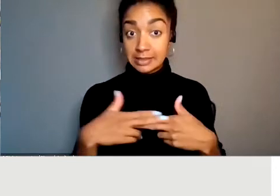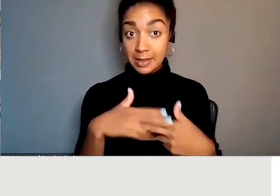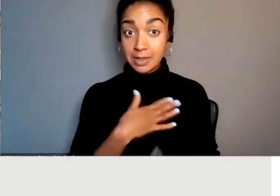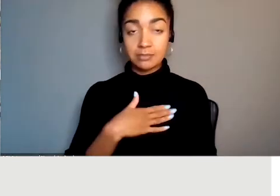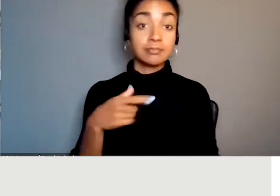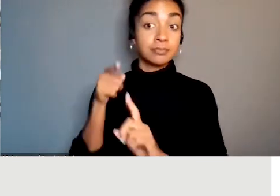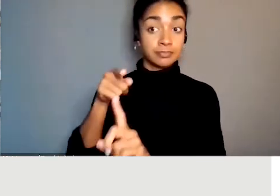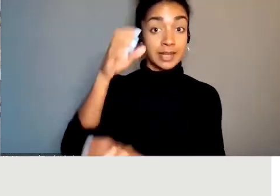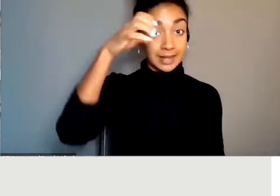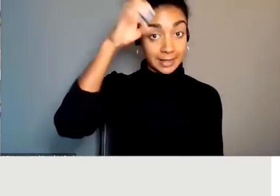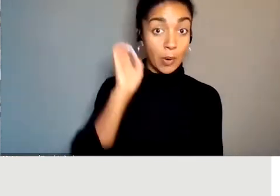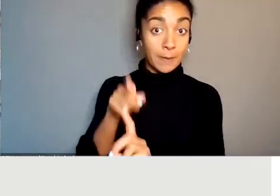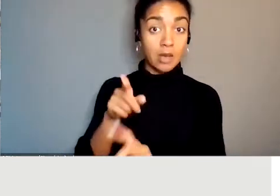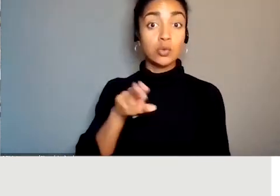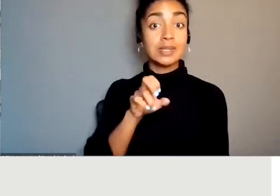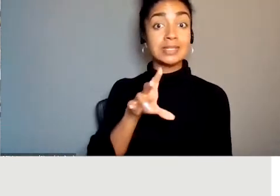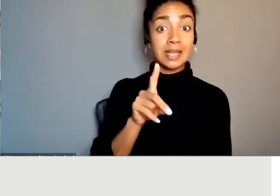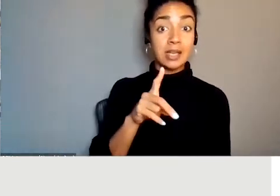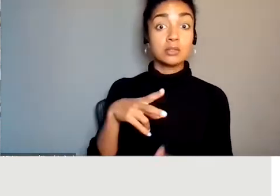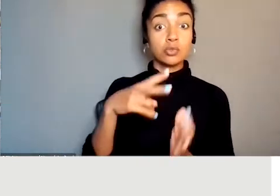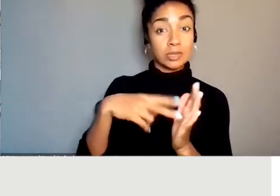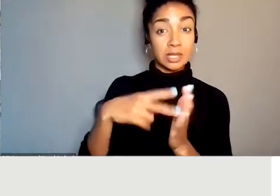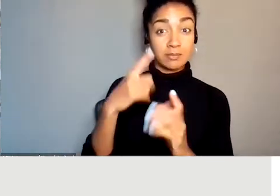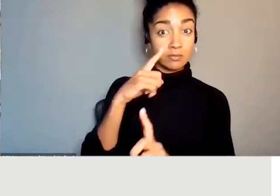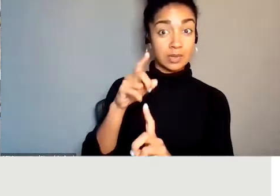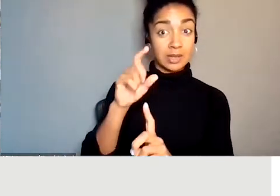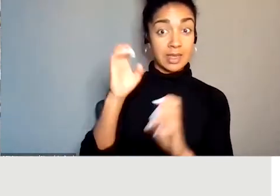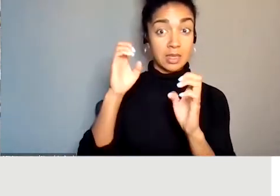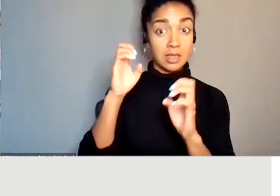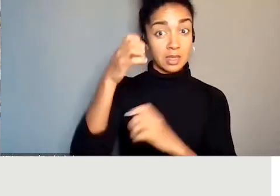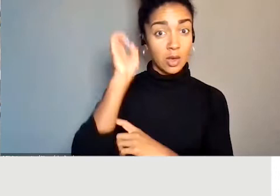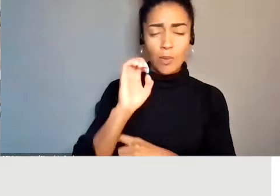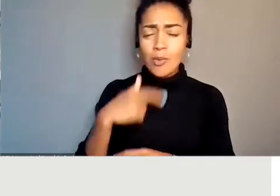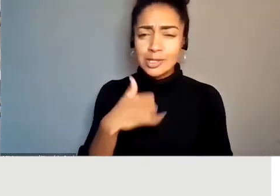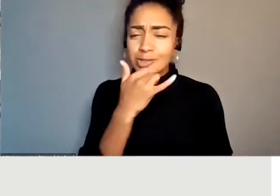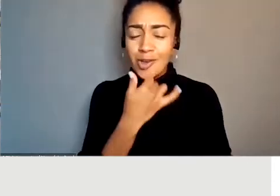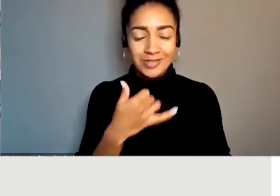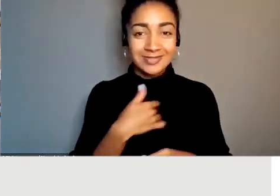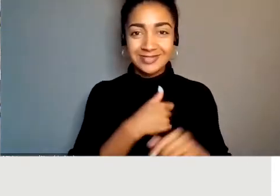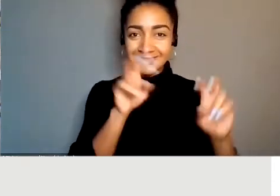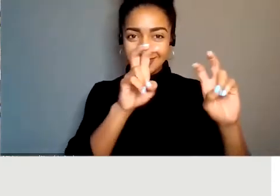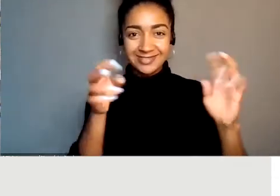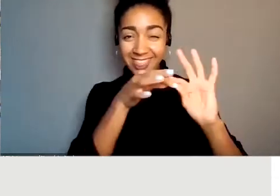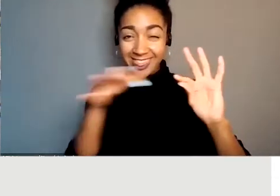Reading for Ethiopia's and Achievement Develop — That's a tough title. Sorry. We love these long acronyms that USAID.